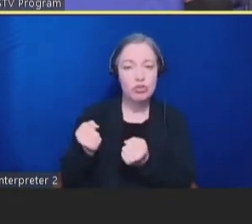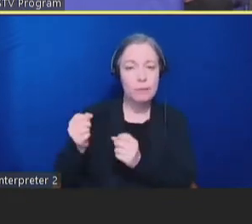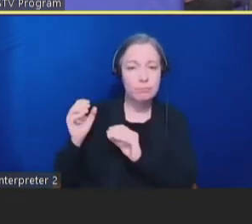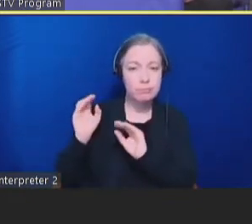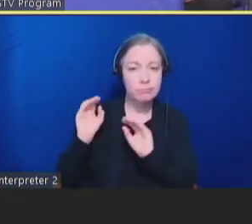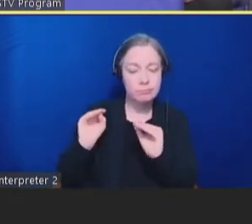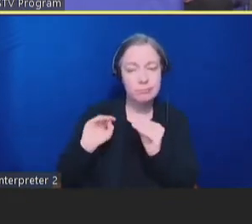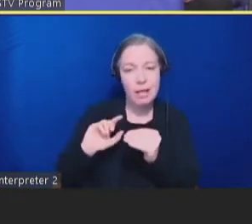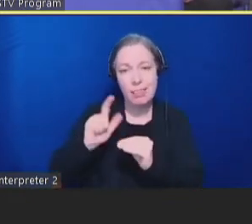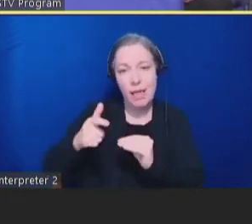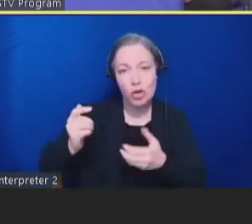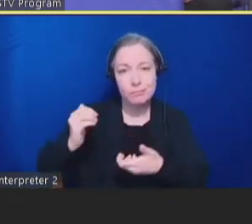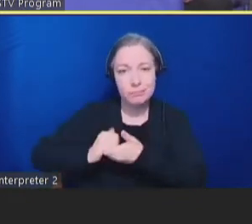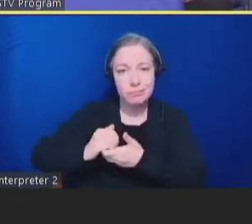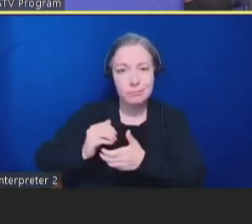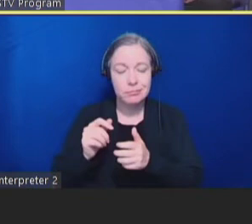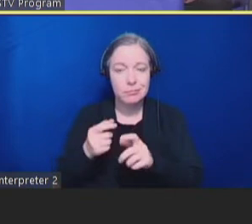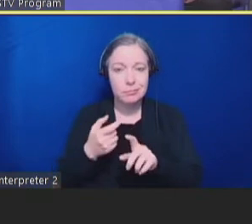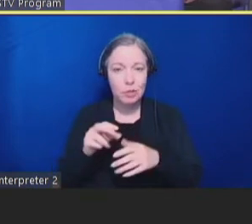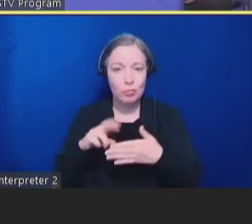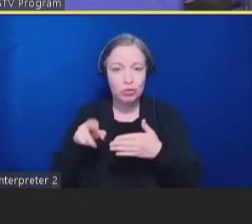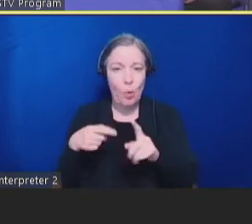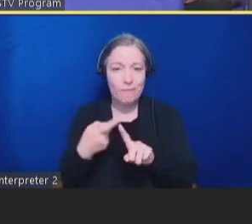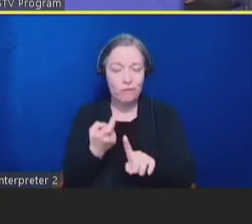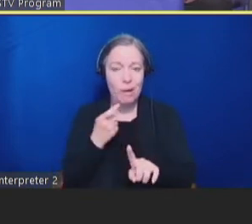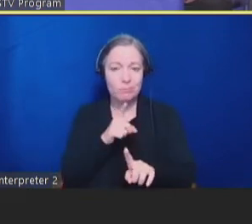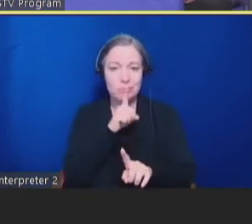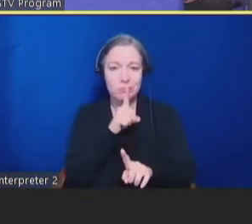the organizational needs assessment I had provided in the beginning of the project